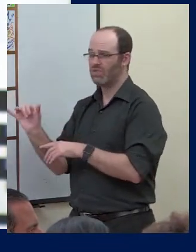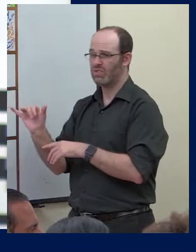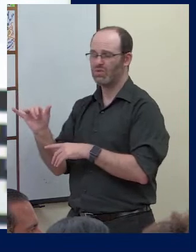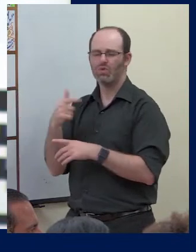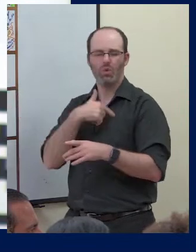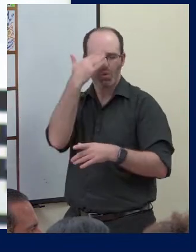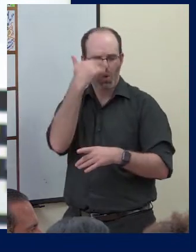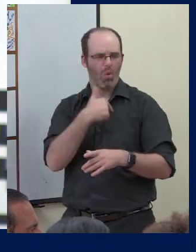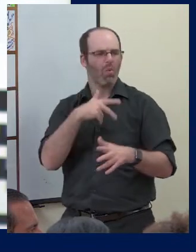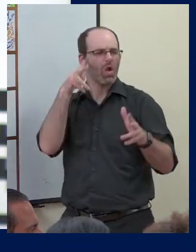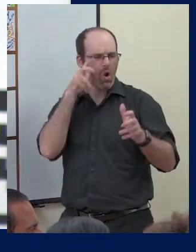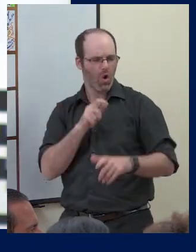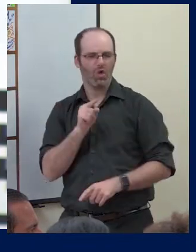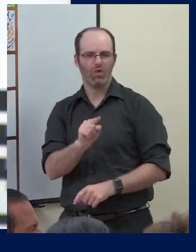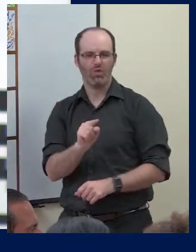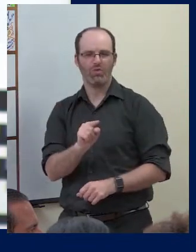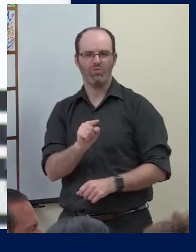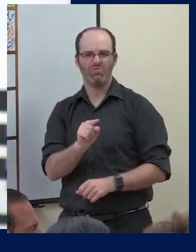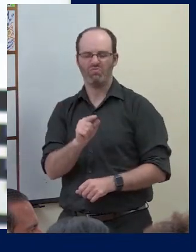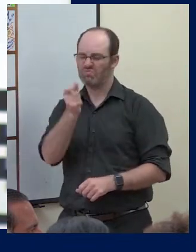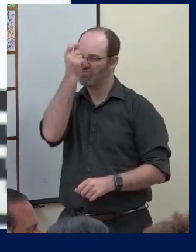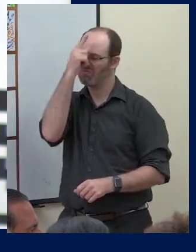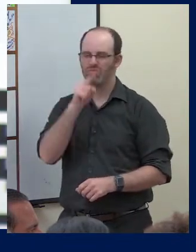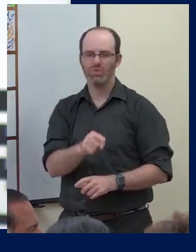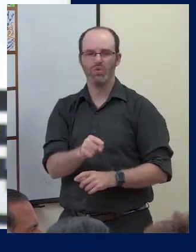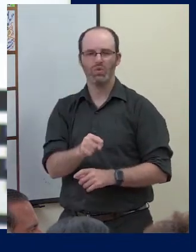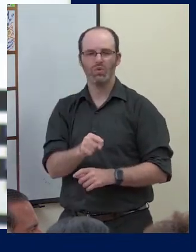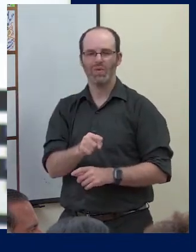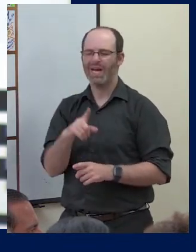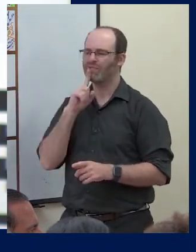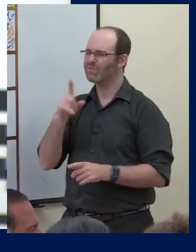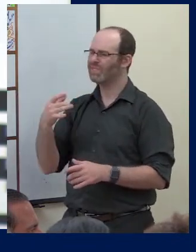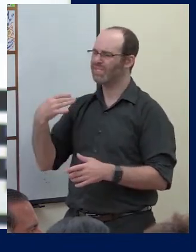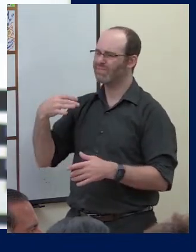And I agree, it is such a gift to be here, to be able to have this conversation.